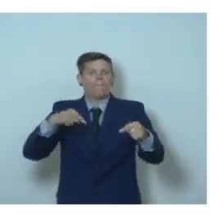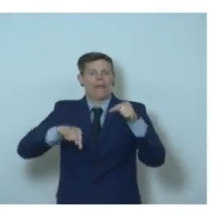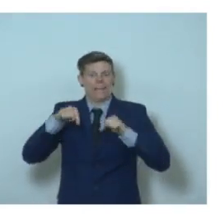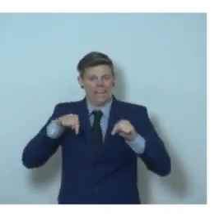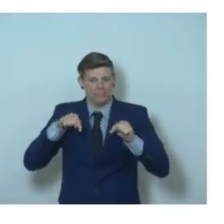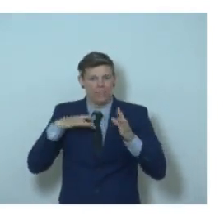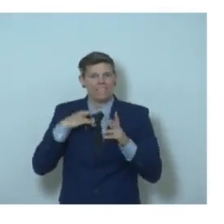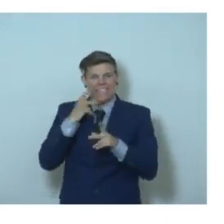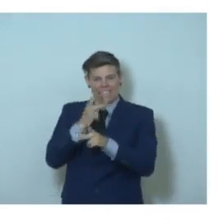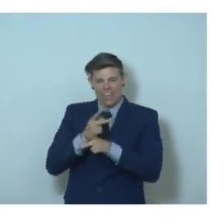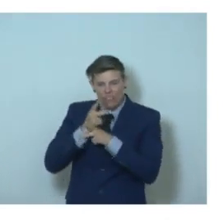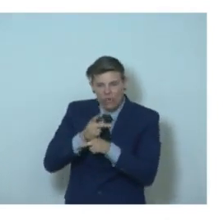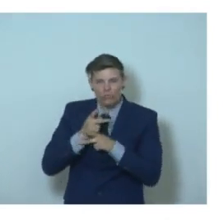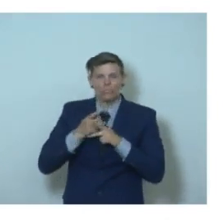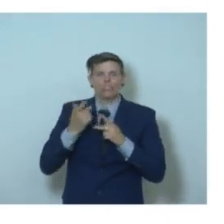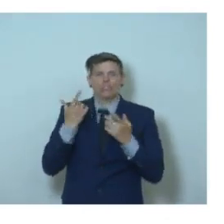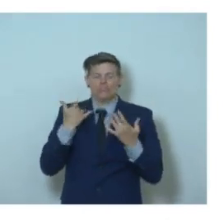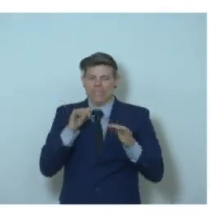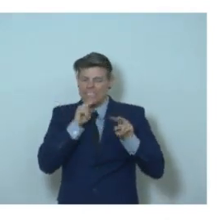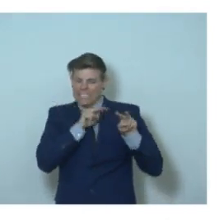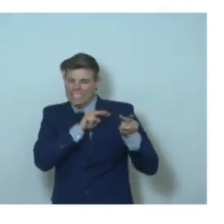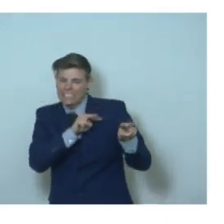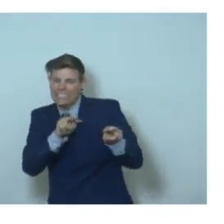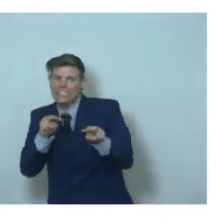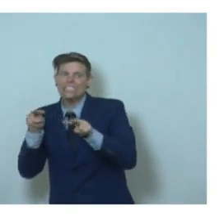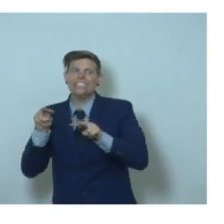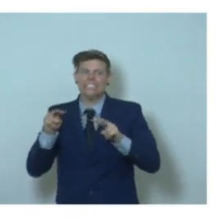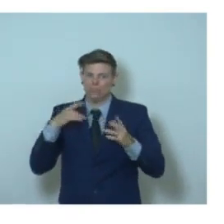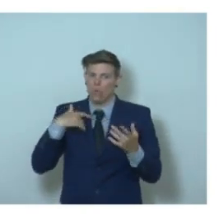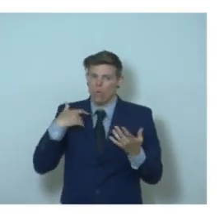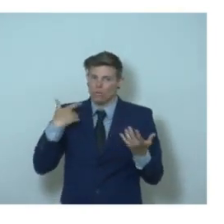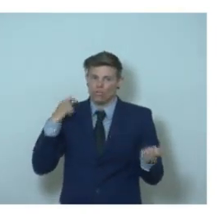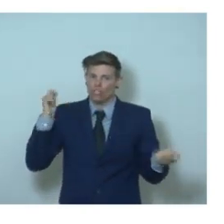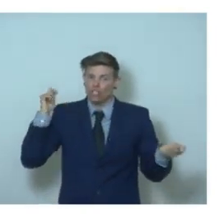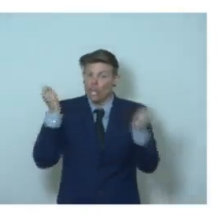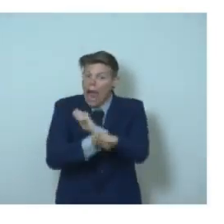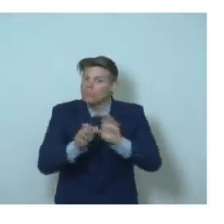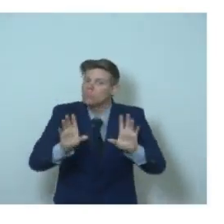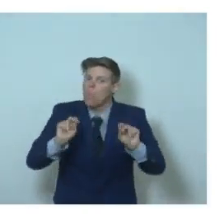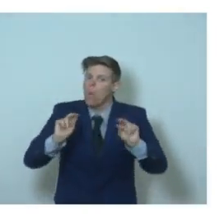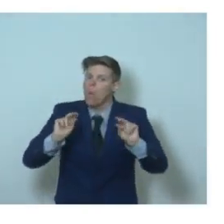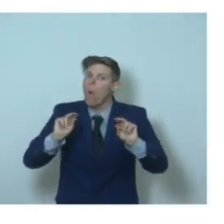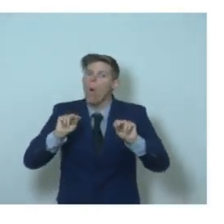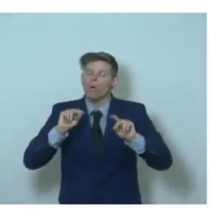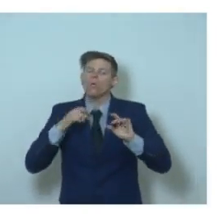SO IT MEANS LITTLE BIT OF A FOOT ON THE BRAKE WATCH CAREFULLY FOR THE NEXT COUPLE WEEKS.